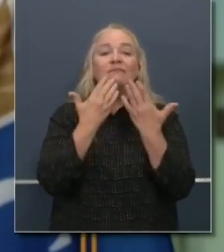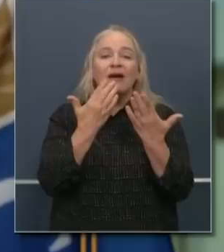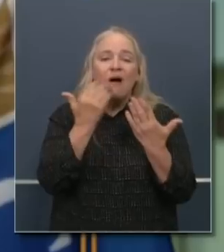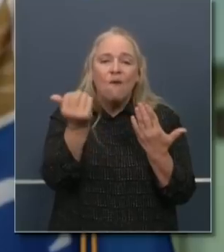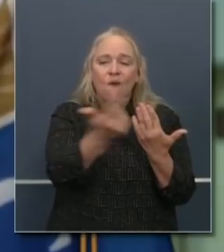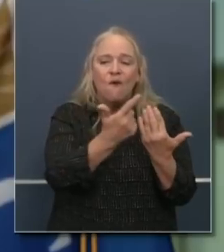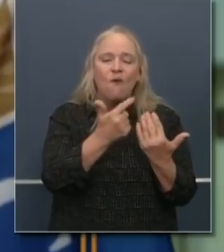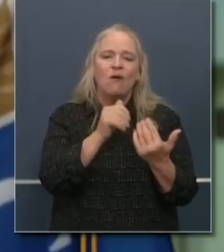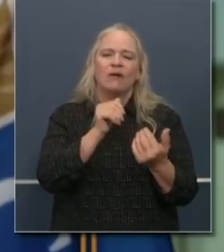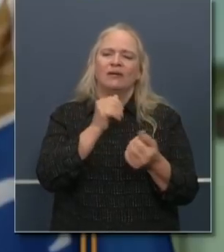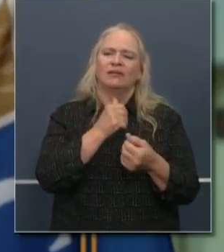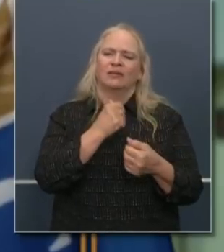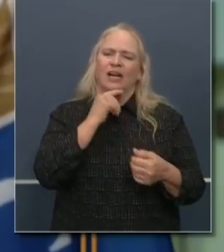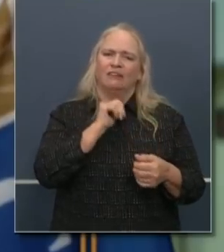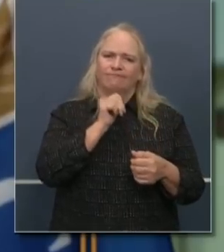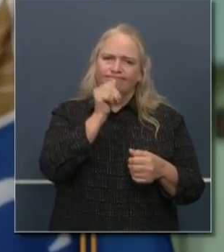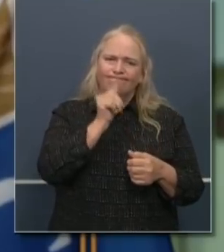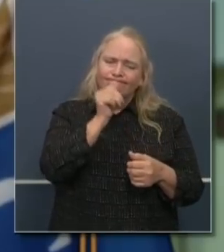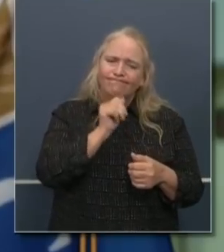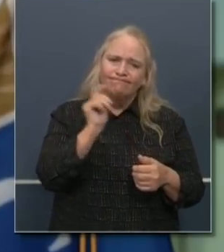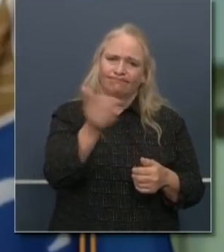THE SECTORS OF OUR ECONOMY AND